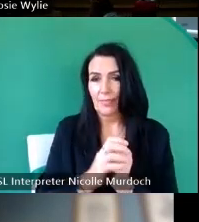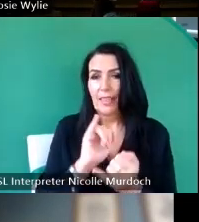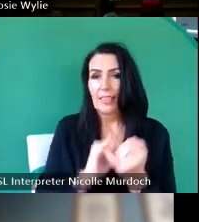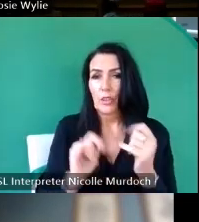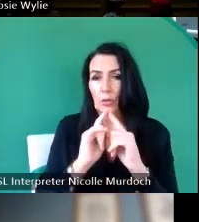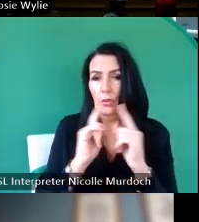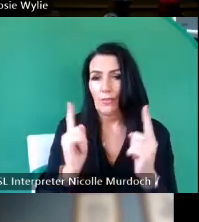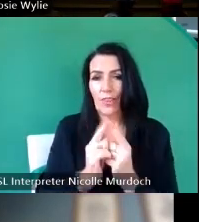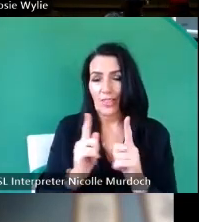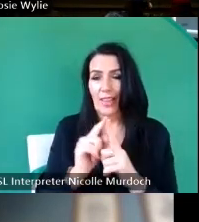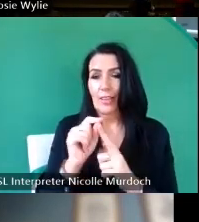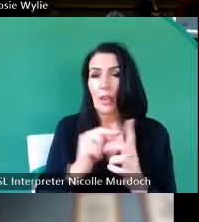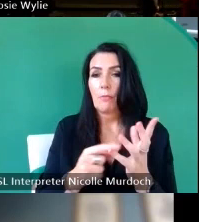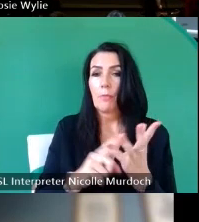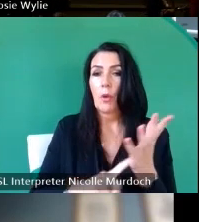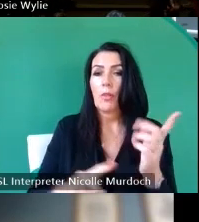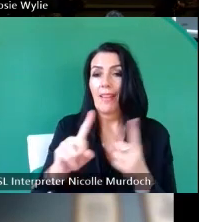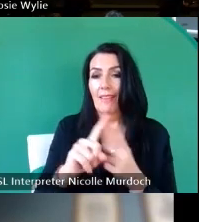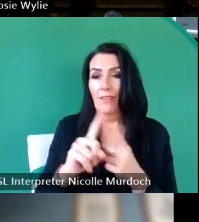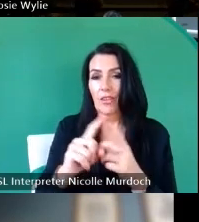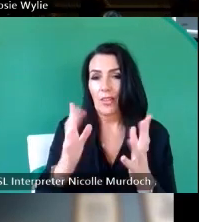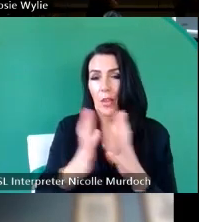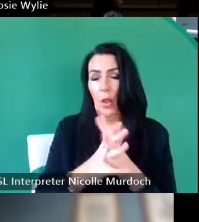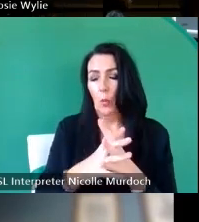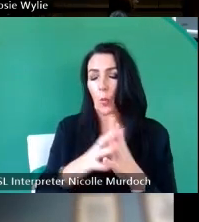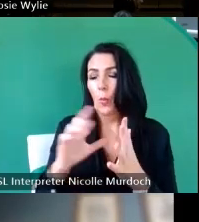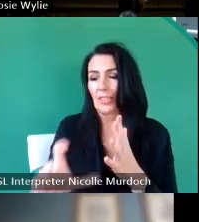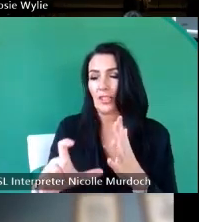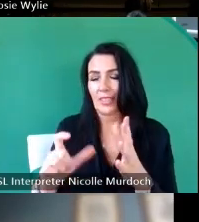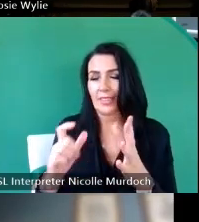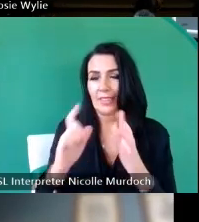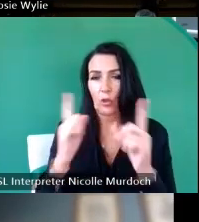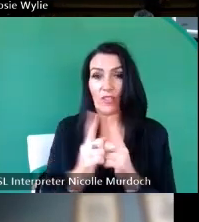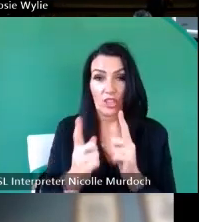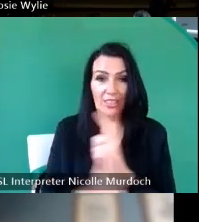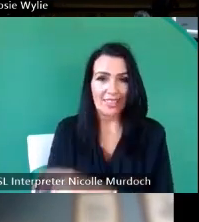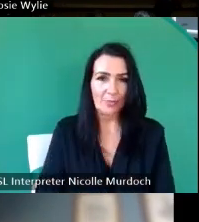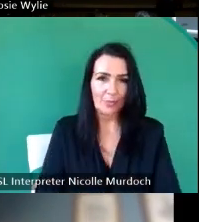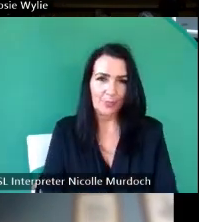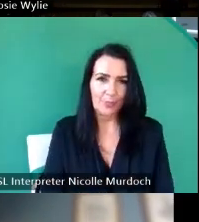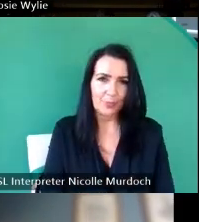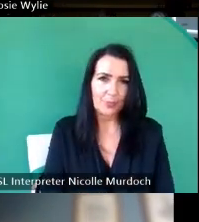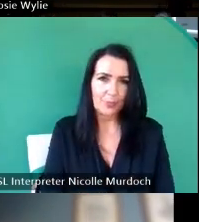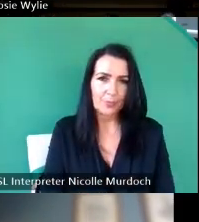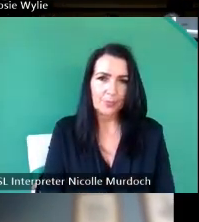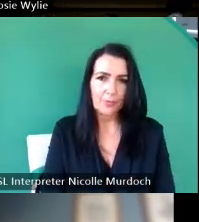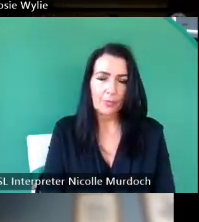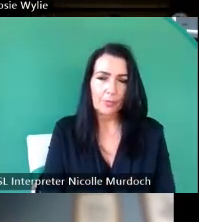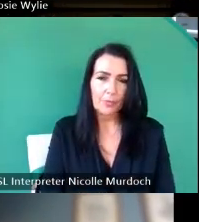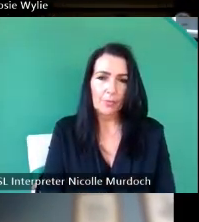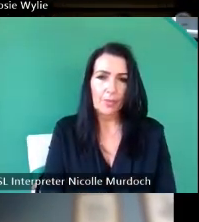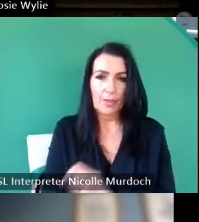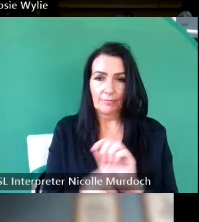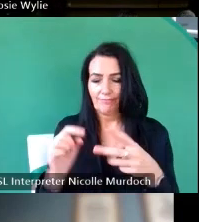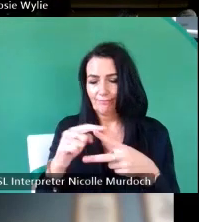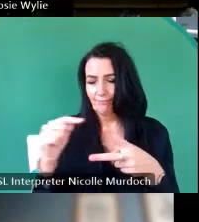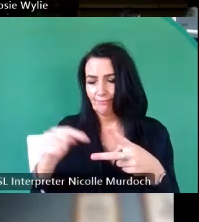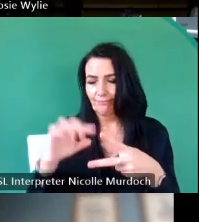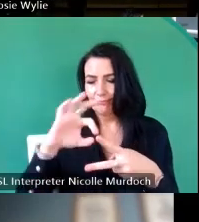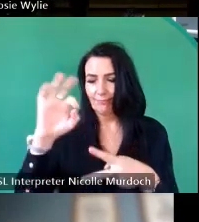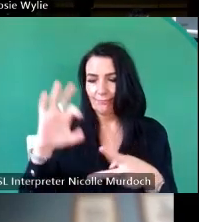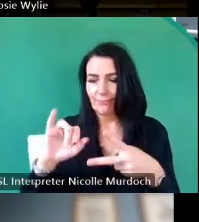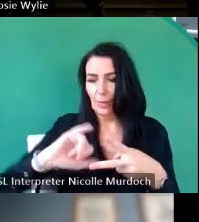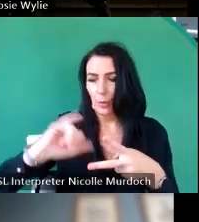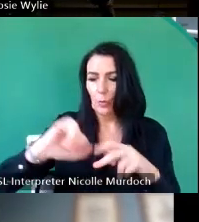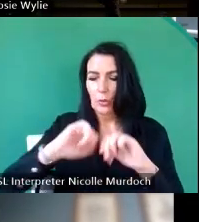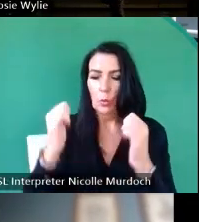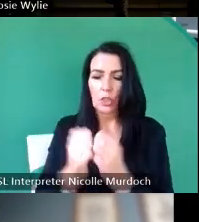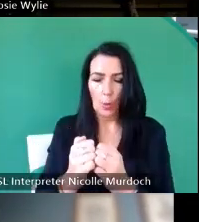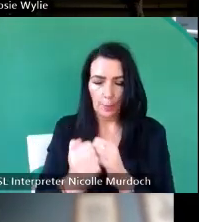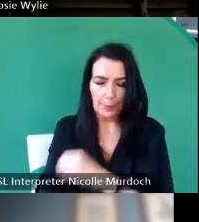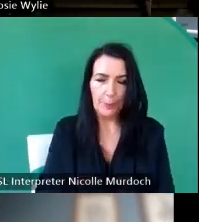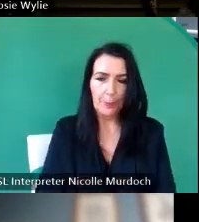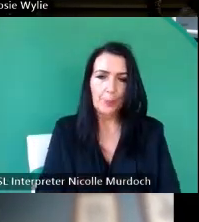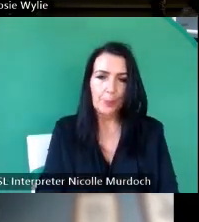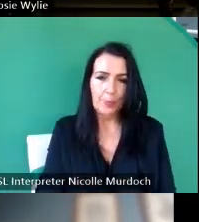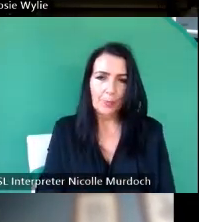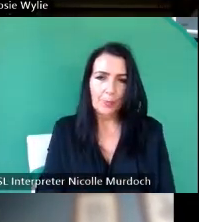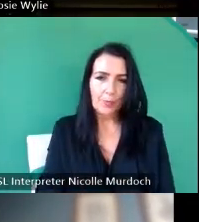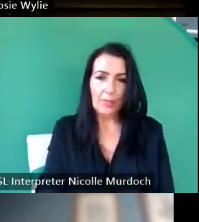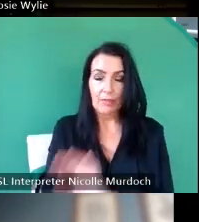Paul everil Winchester University so just putting option number two into the chat for you know and